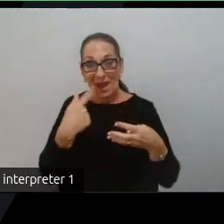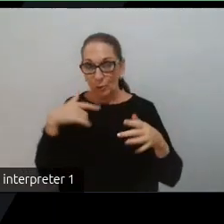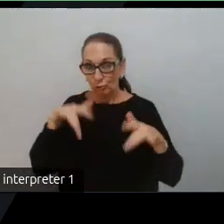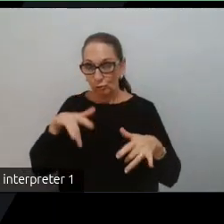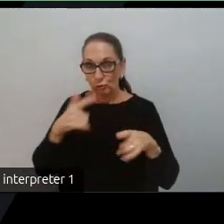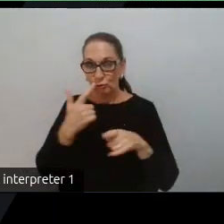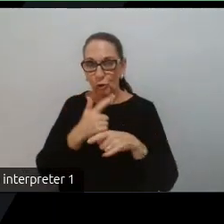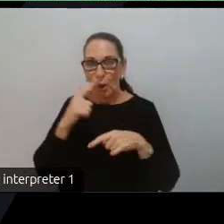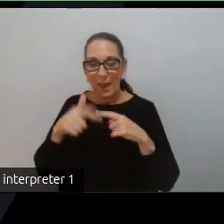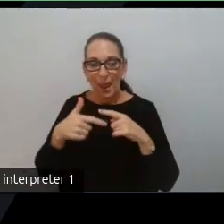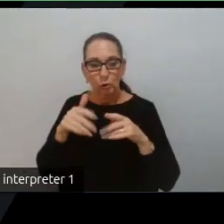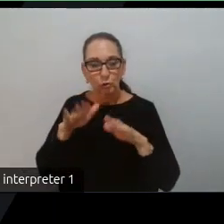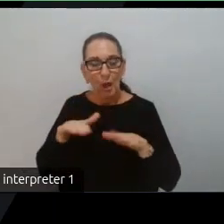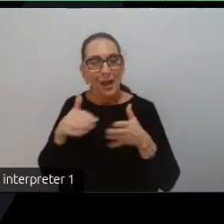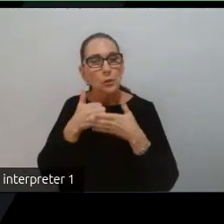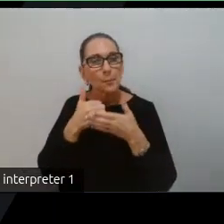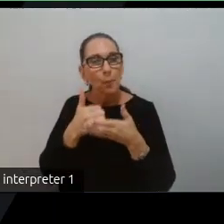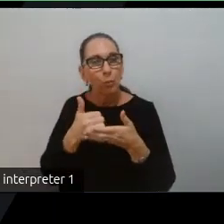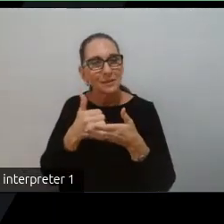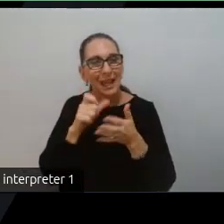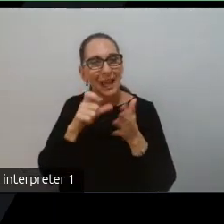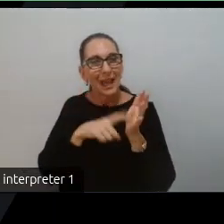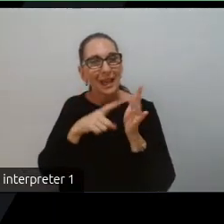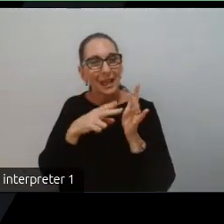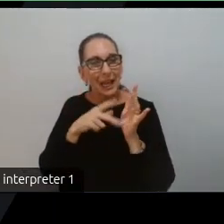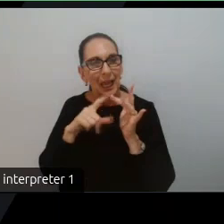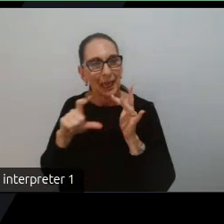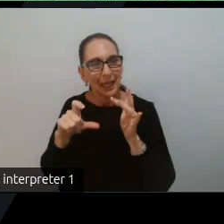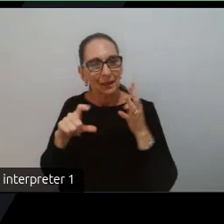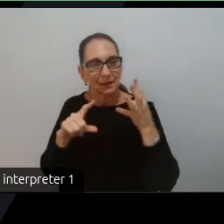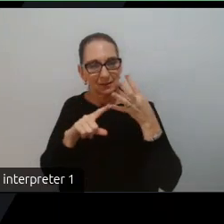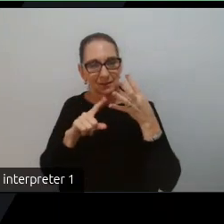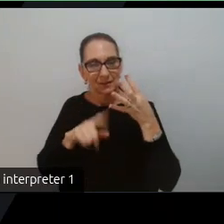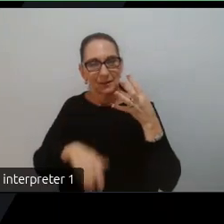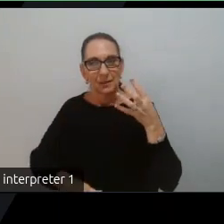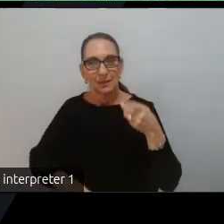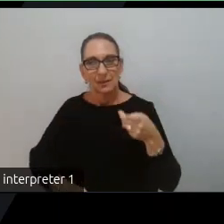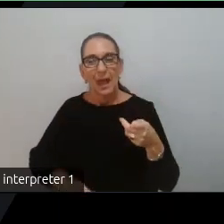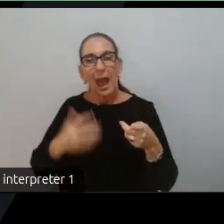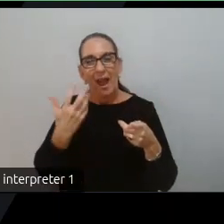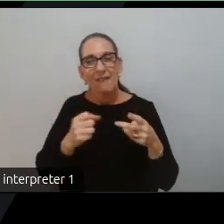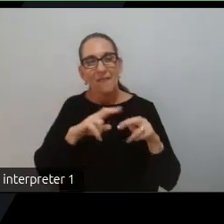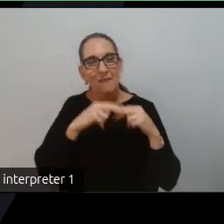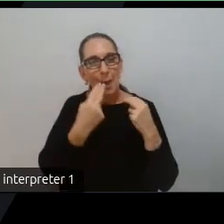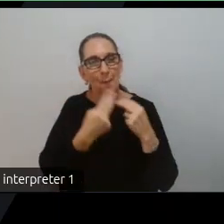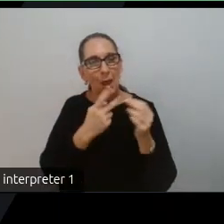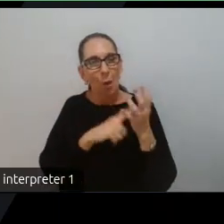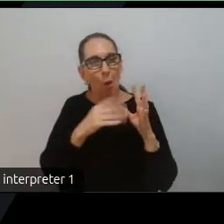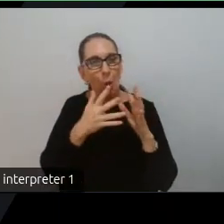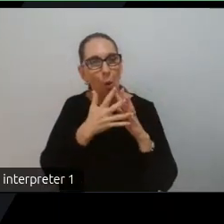child support clinic. Um there's a small group in the family law practice in Brisbane who is able